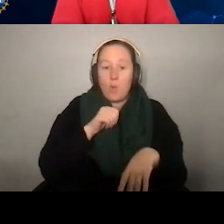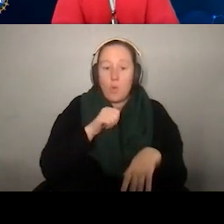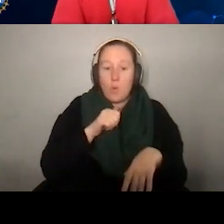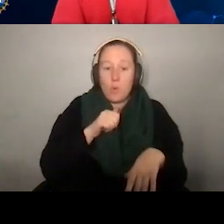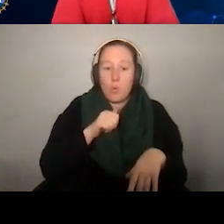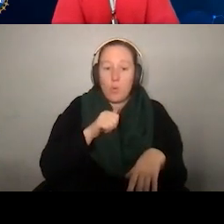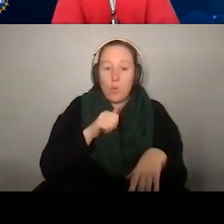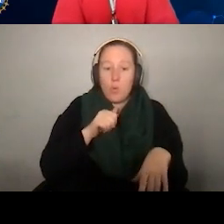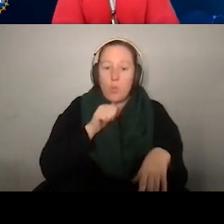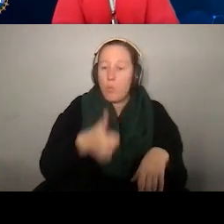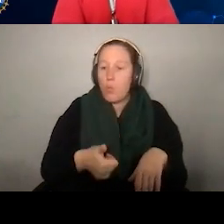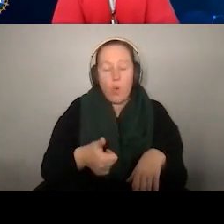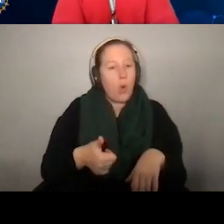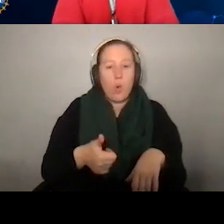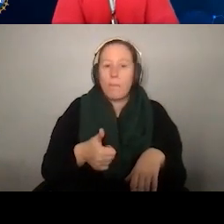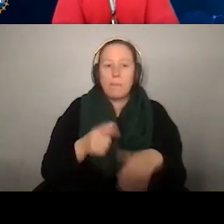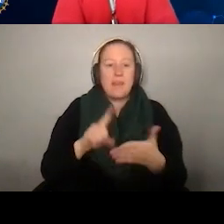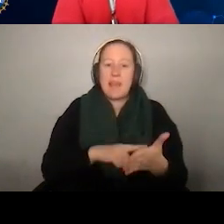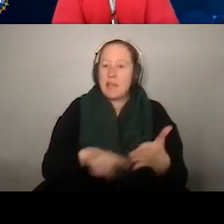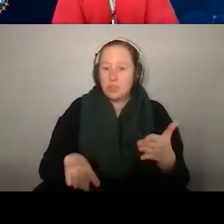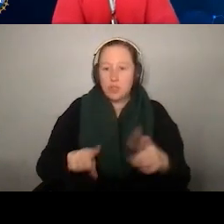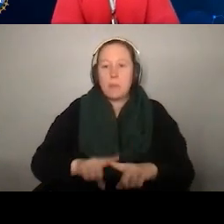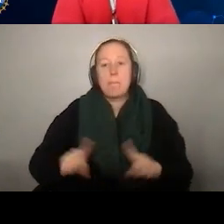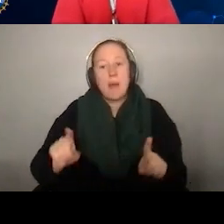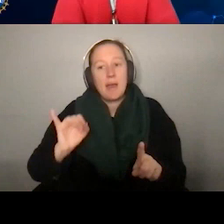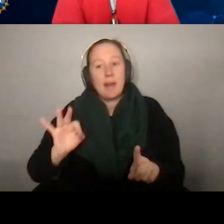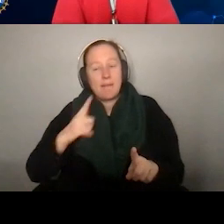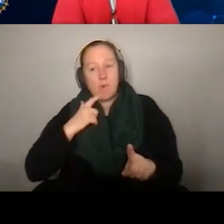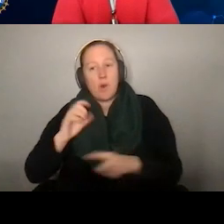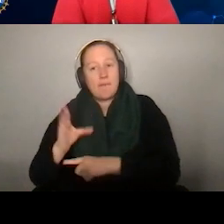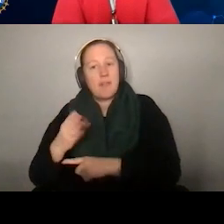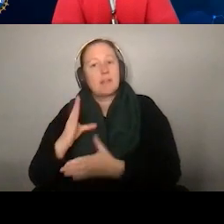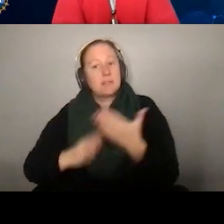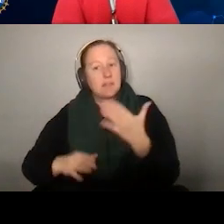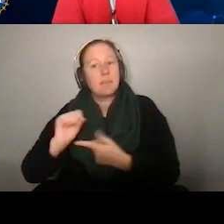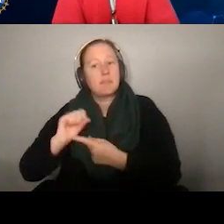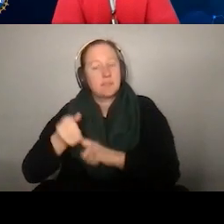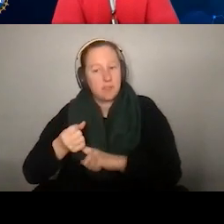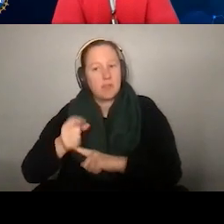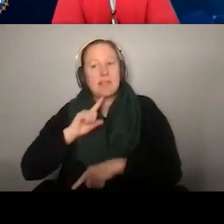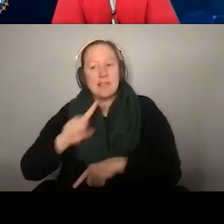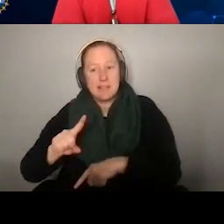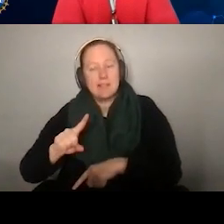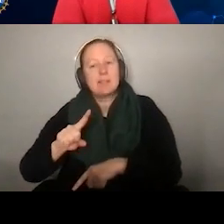attention to the red flag next to the award in ACMS. In some instances, there may be a scenario where the award is both